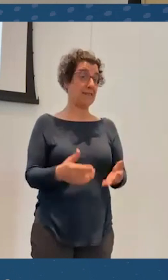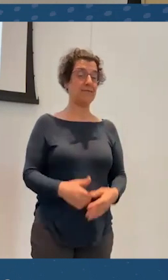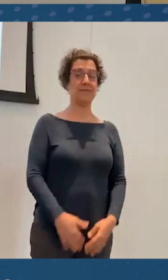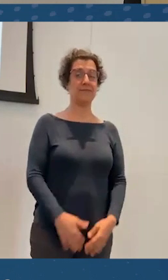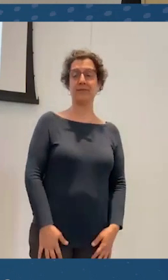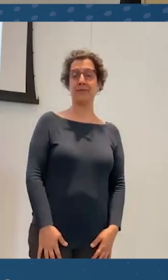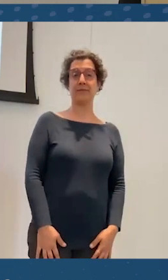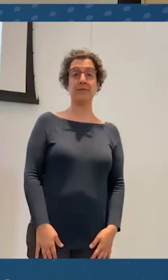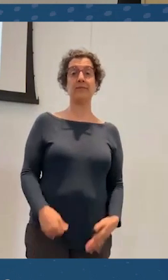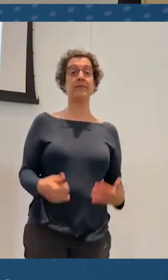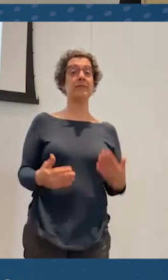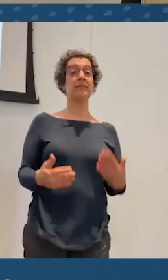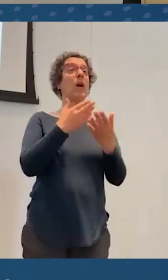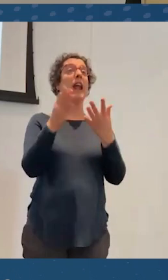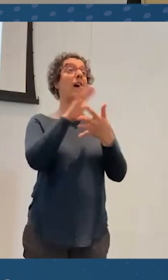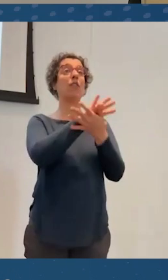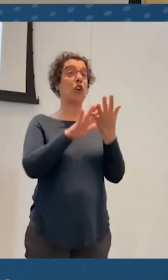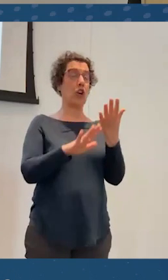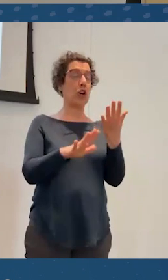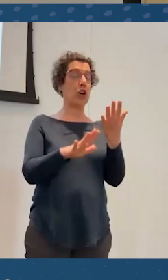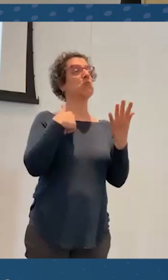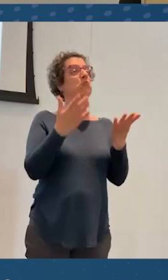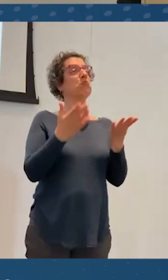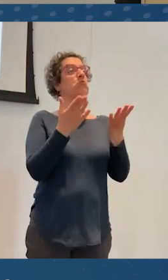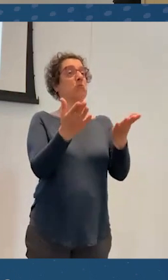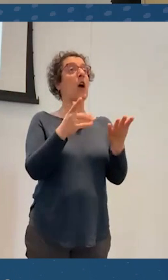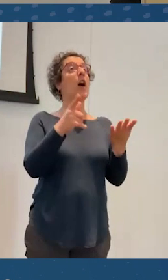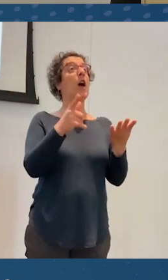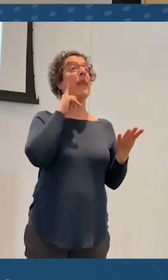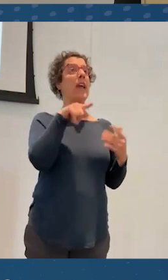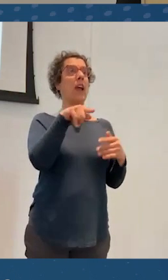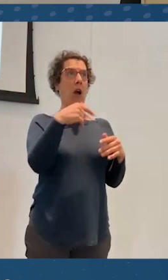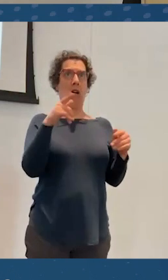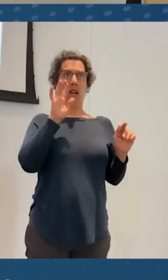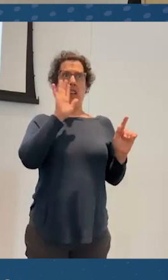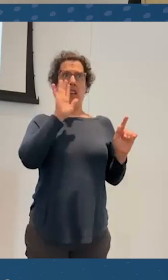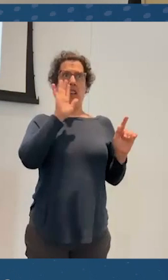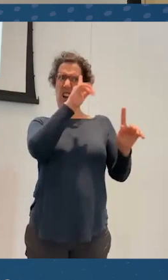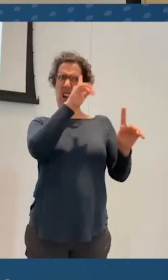Whatever the case, I encourage you to not take this talk as doctrine, and instead critically